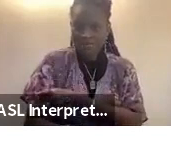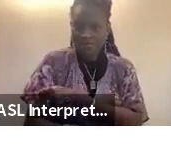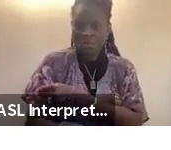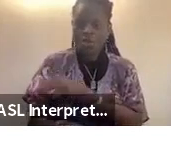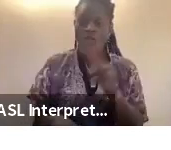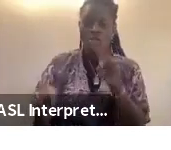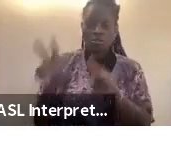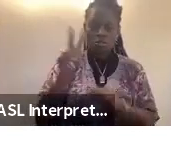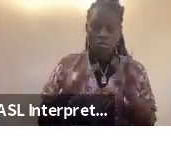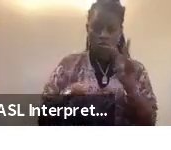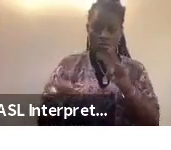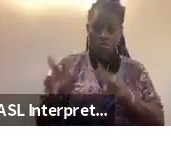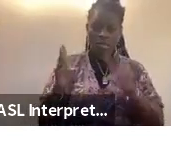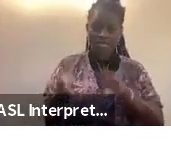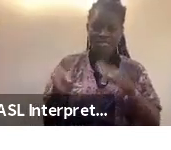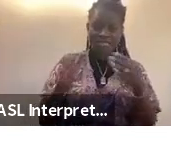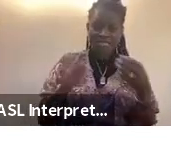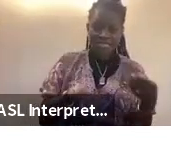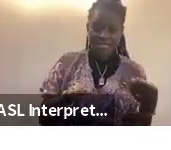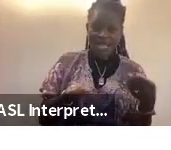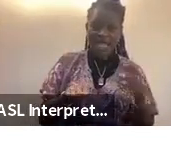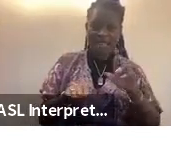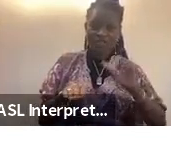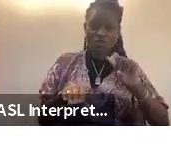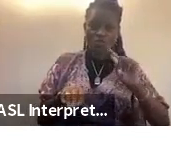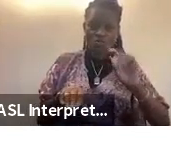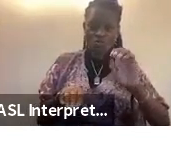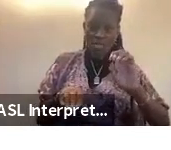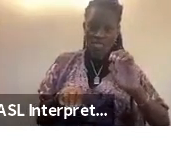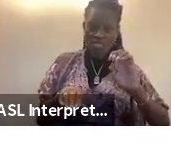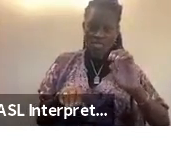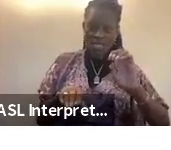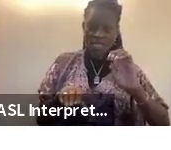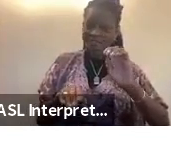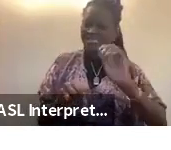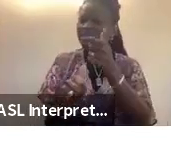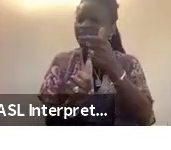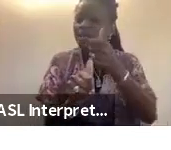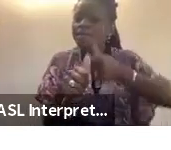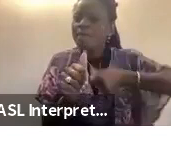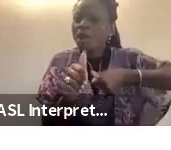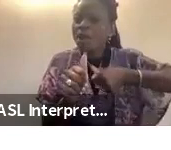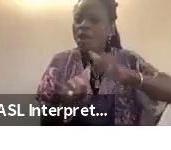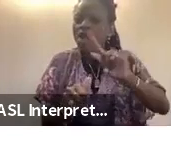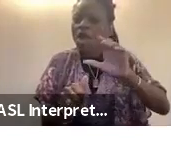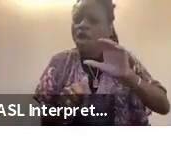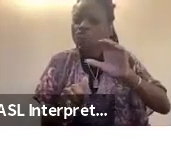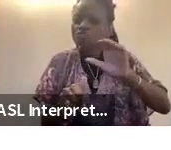And this is looking at rates of death per $100,000 by age group.